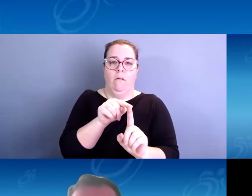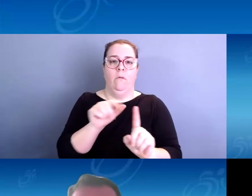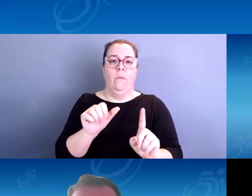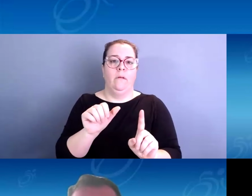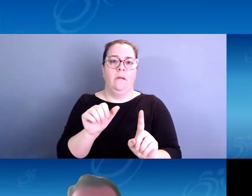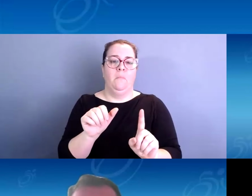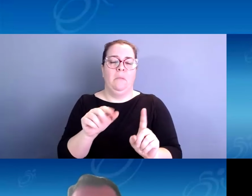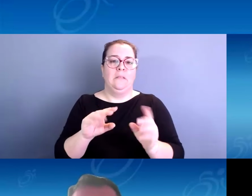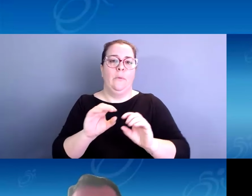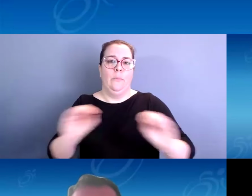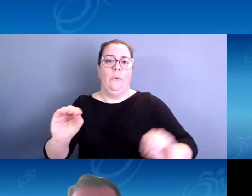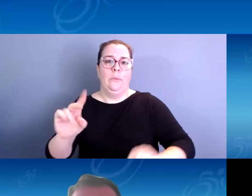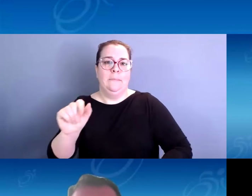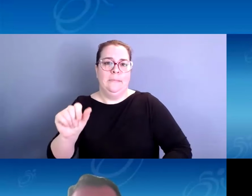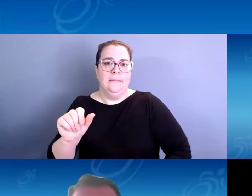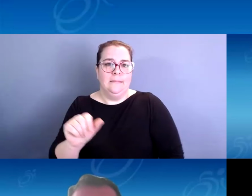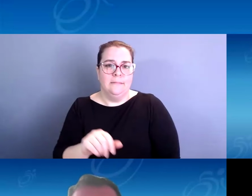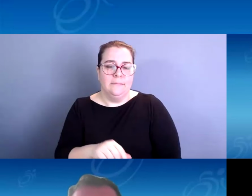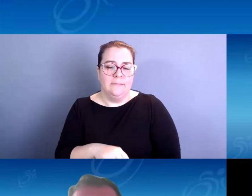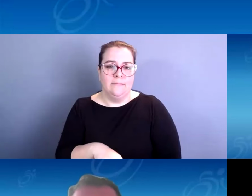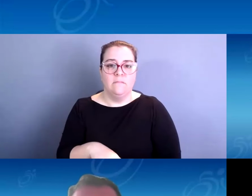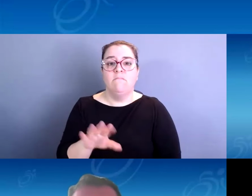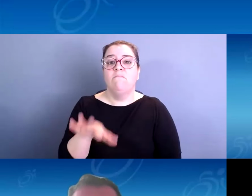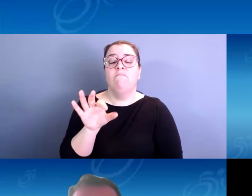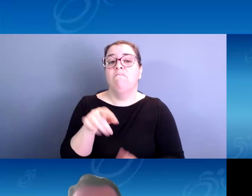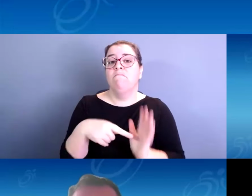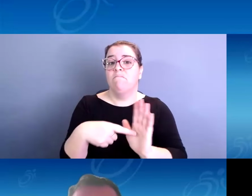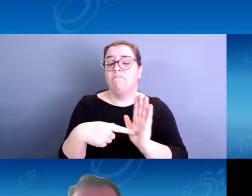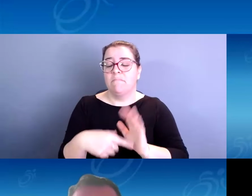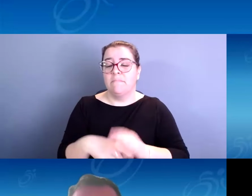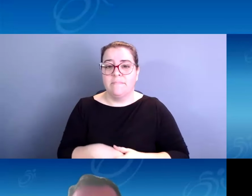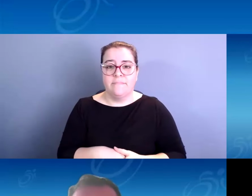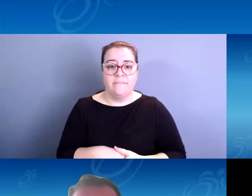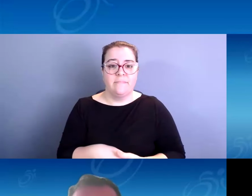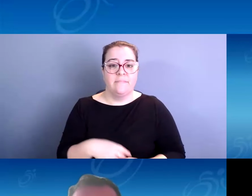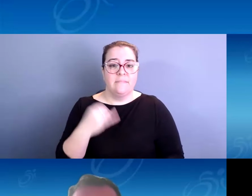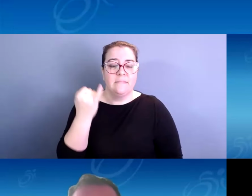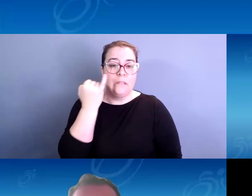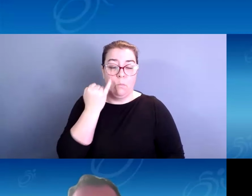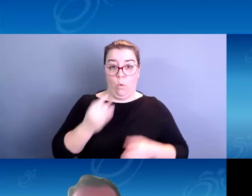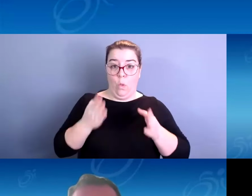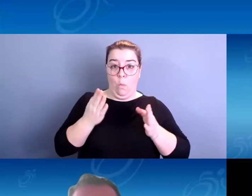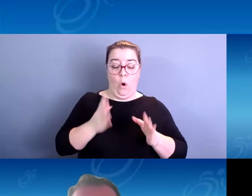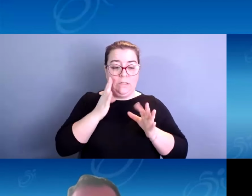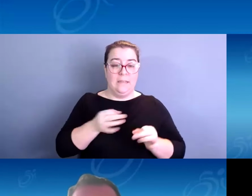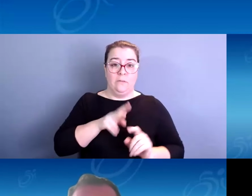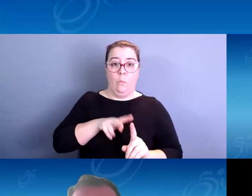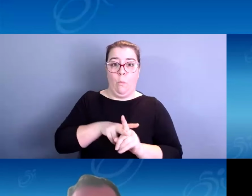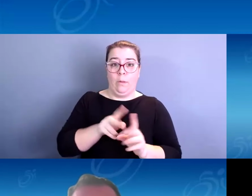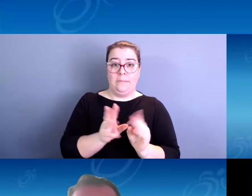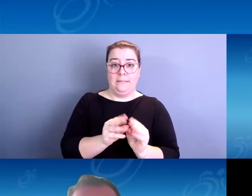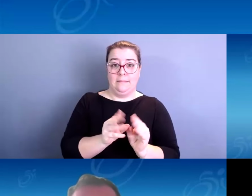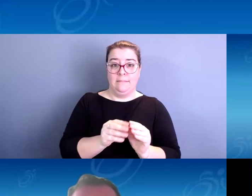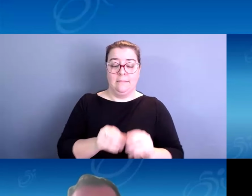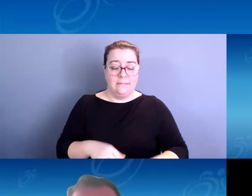So as an example, you know, how often does someone booking a meeting really think about whether the door to end of the room,